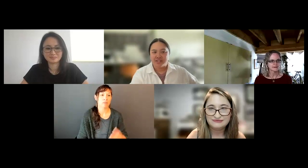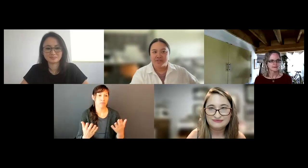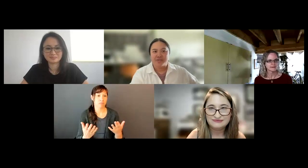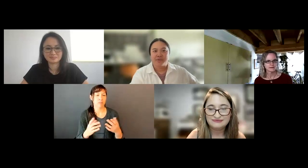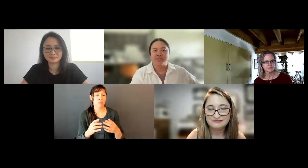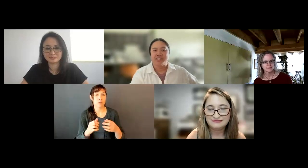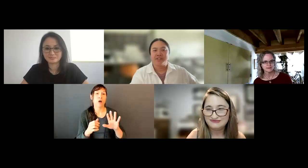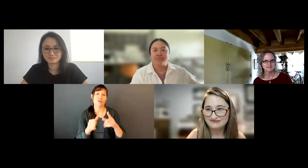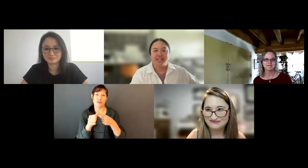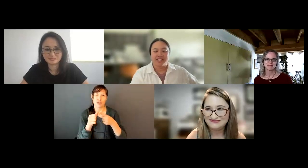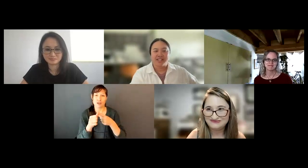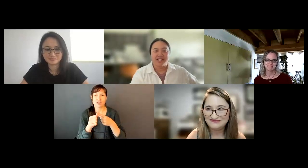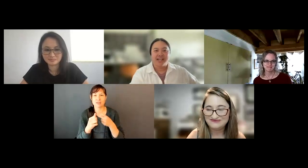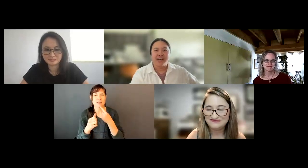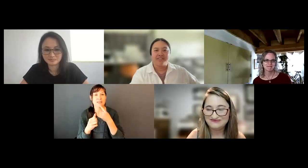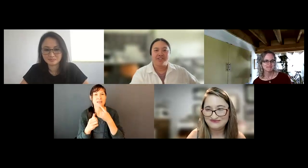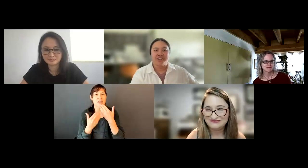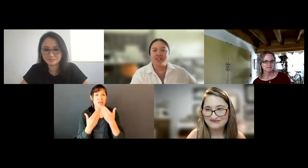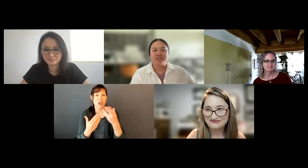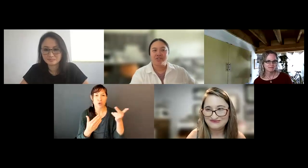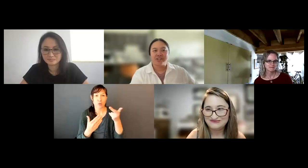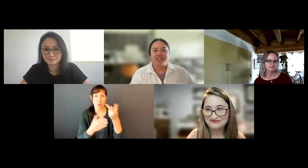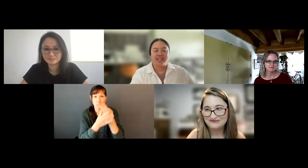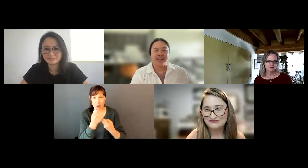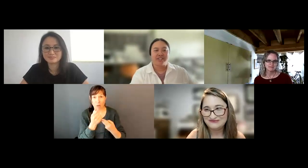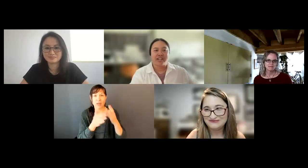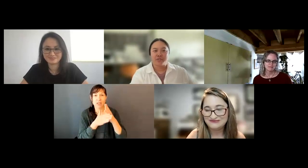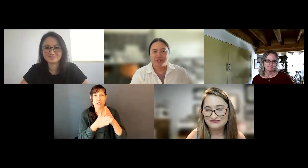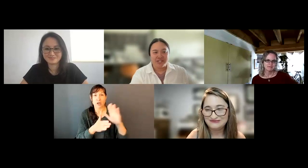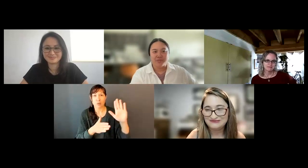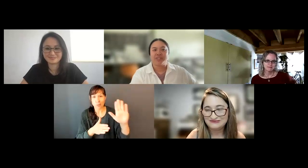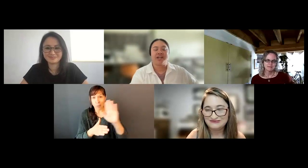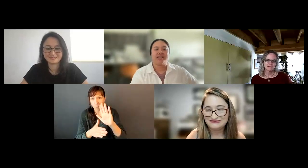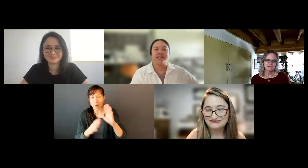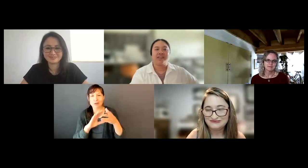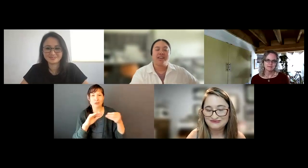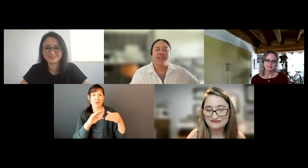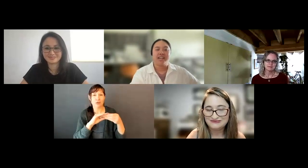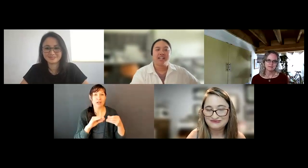thank you Paola and Melody for sharing your stories and your expertise with us.